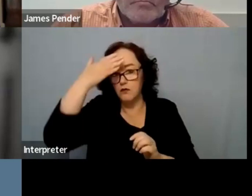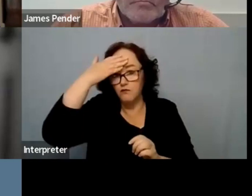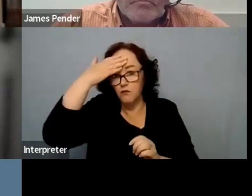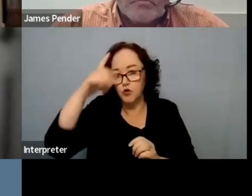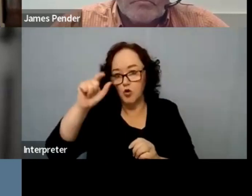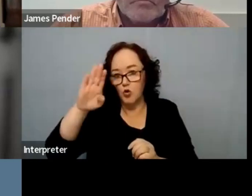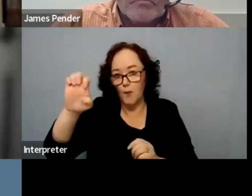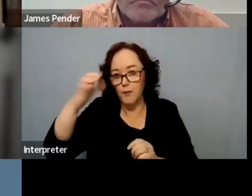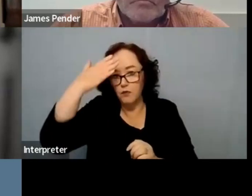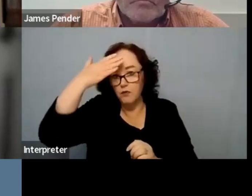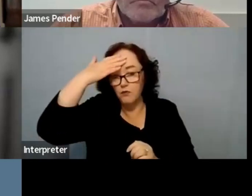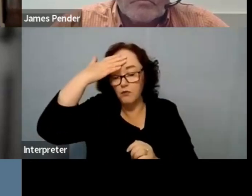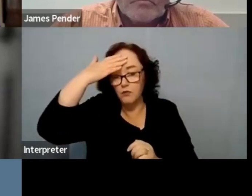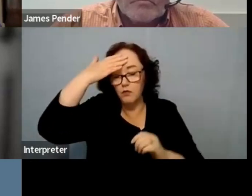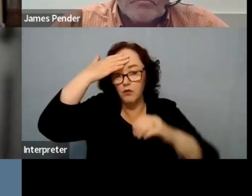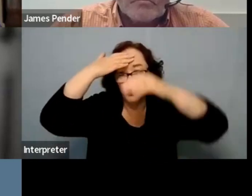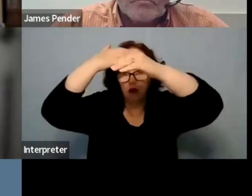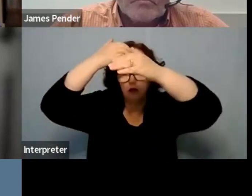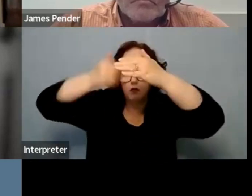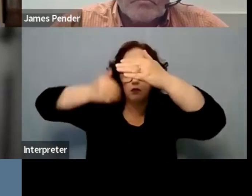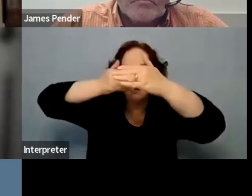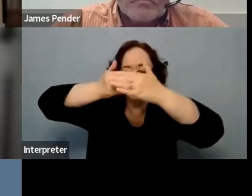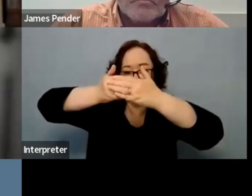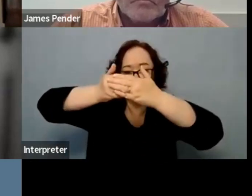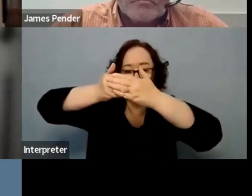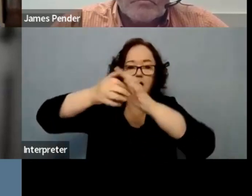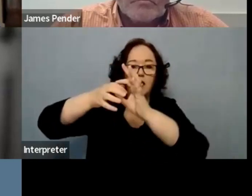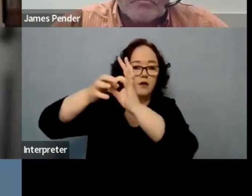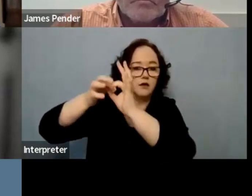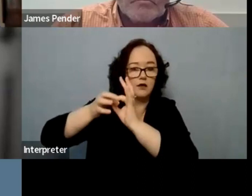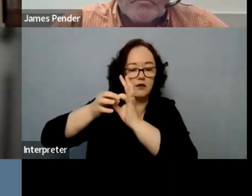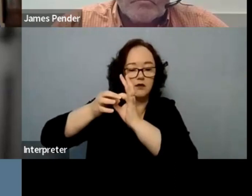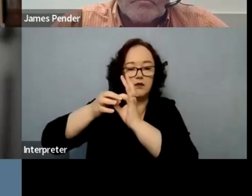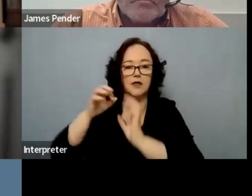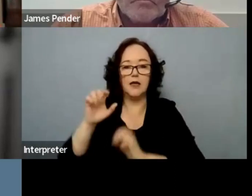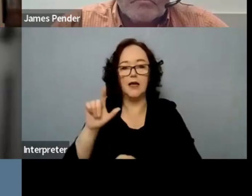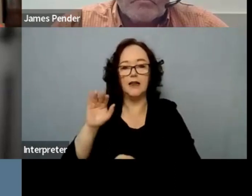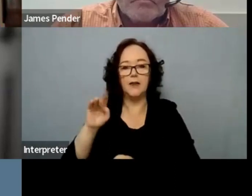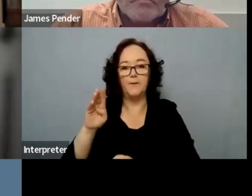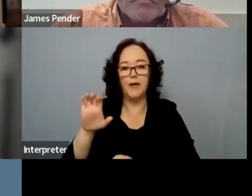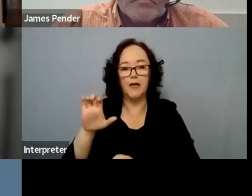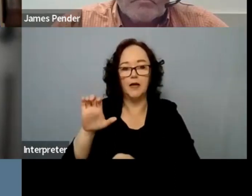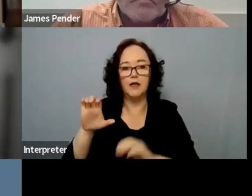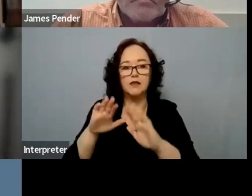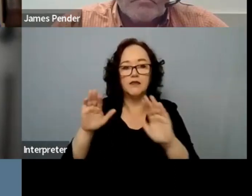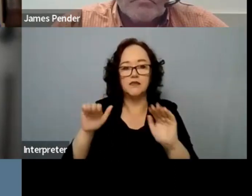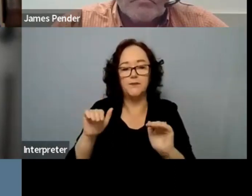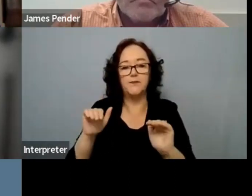the underside of the frontal lobe, which is deeply connected to the limbic system, and that's the area of the brain that